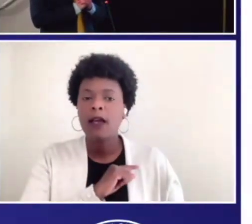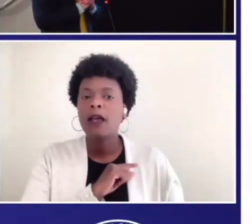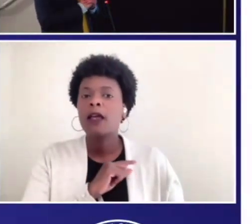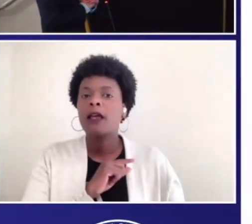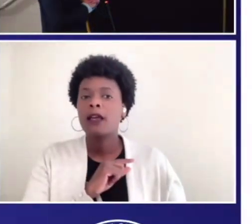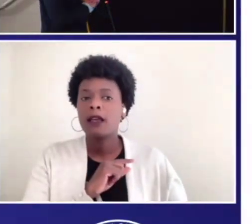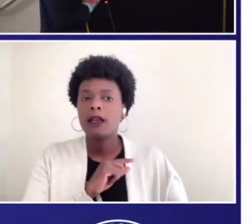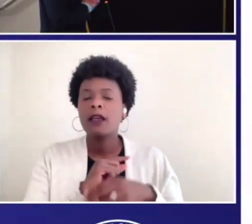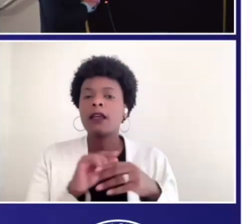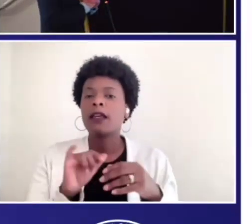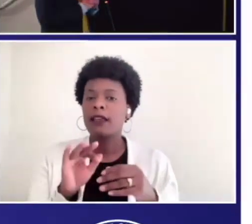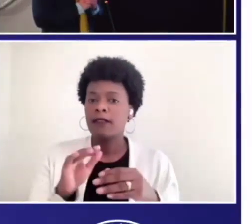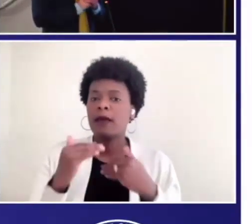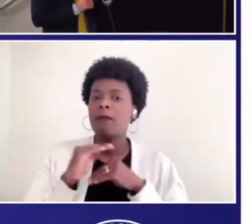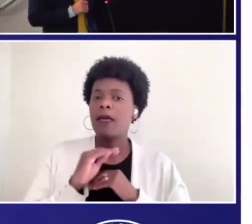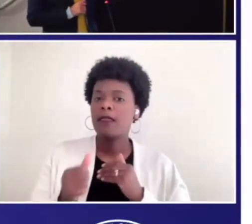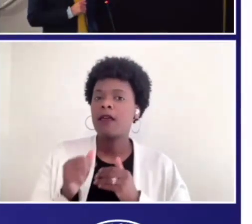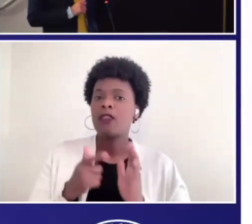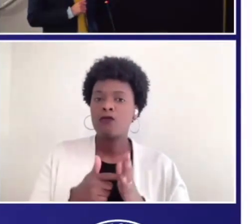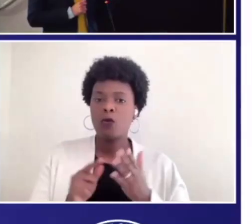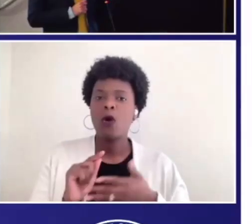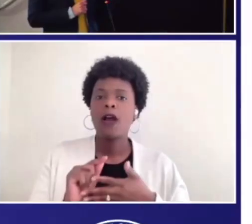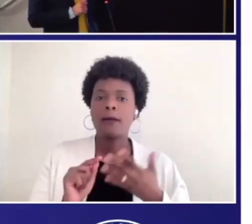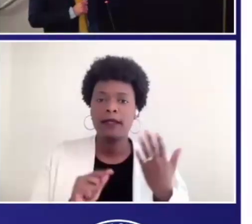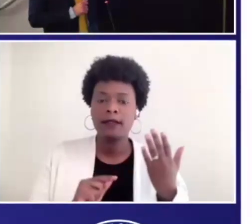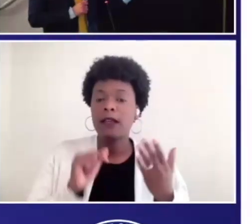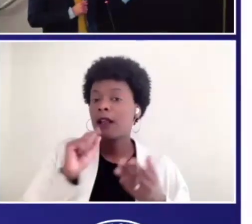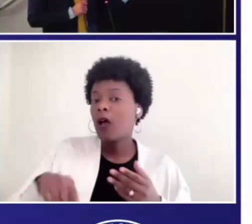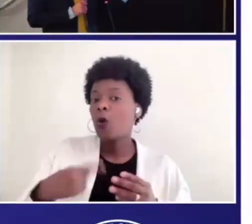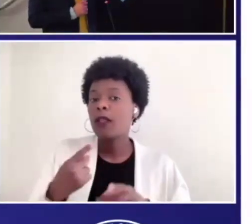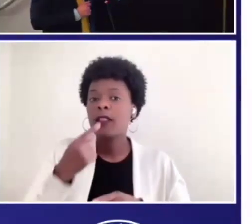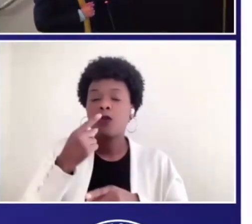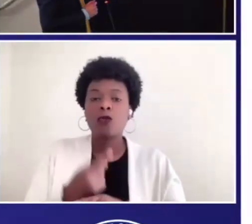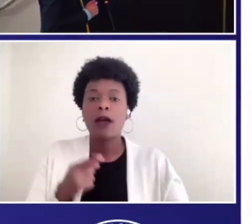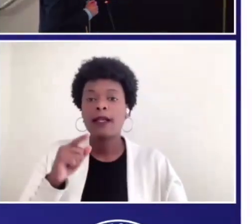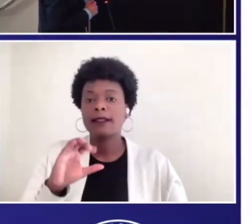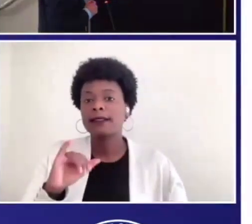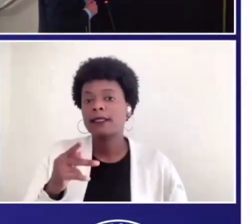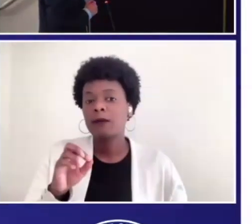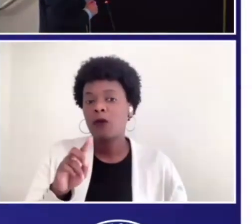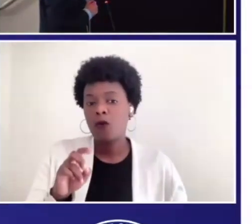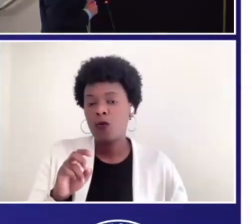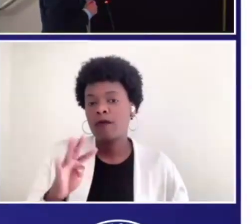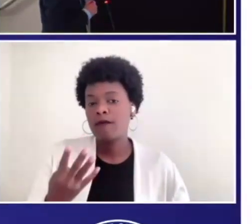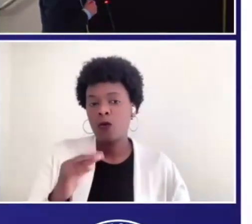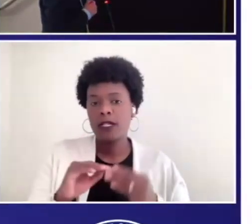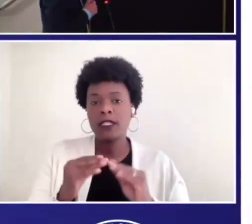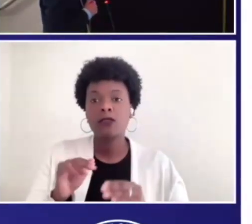Department's definition. Recall that you don't just need to be in the correct four-digit CIP code. You also have to be a program that leads to